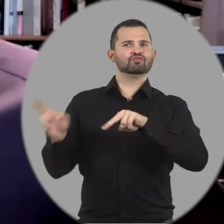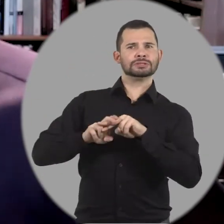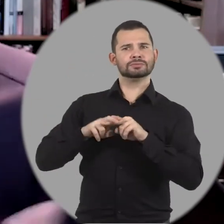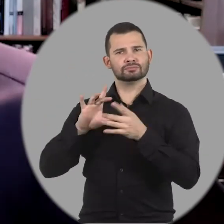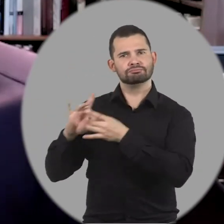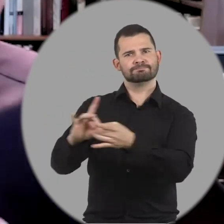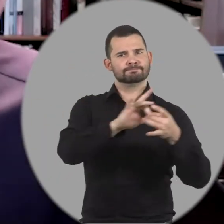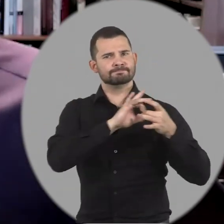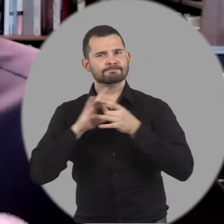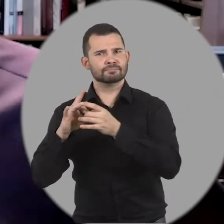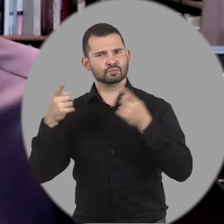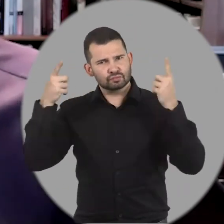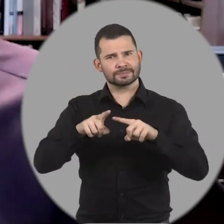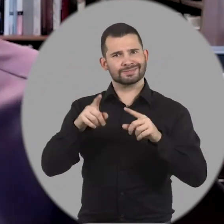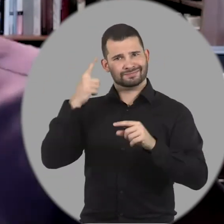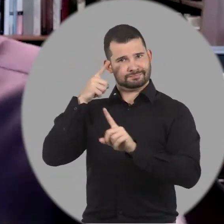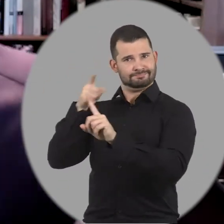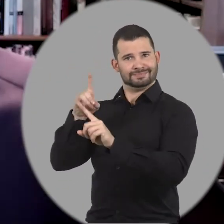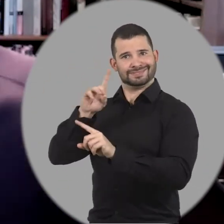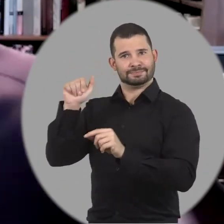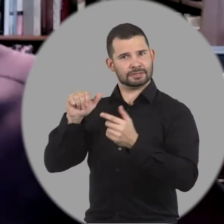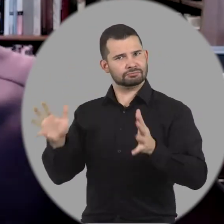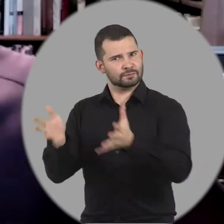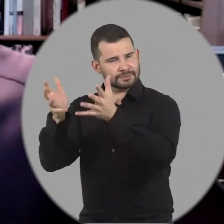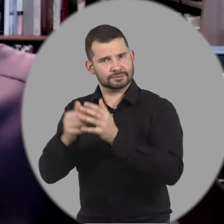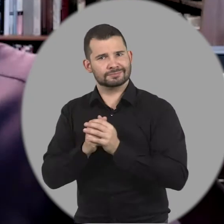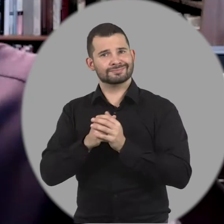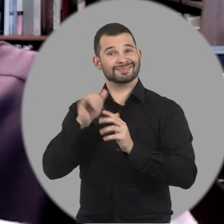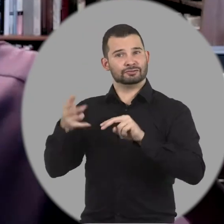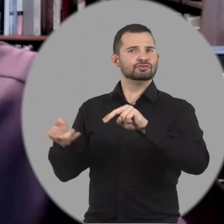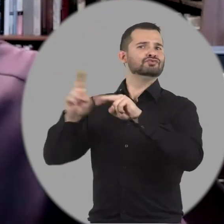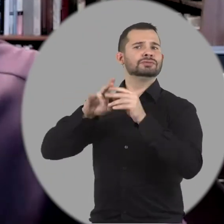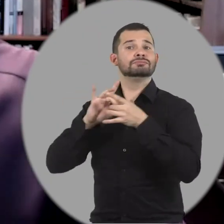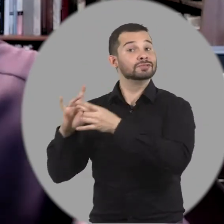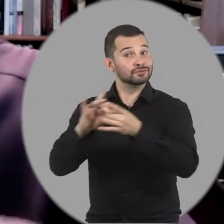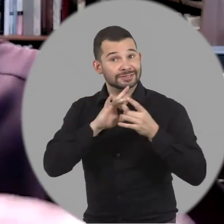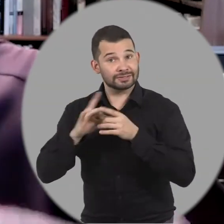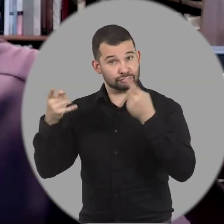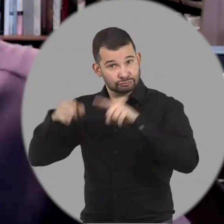Because by increasing unity, we have a chance to engage with culture and shift